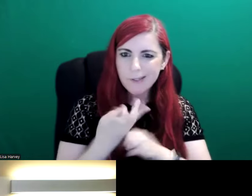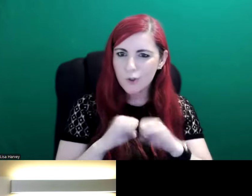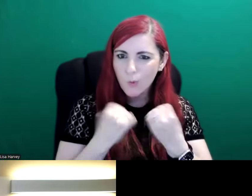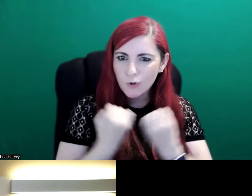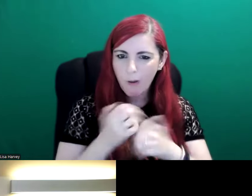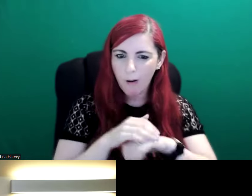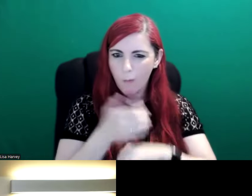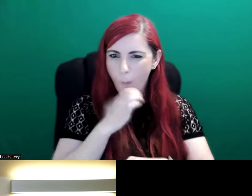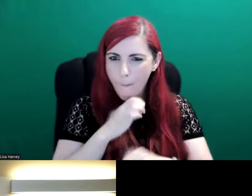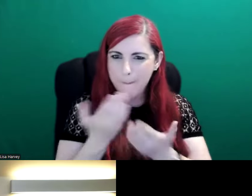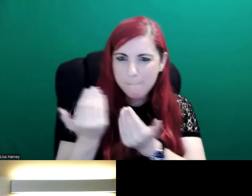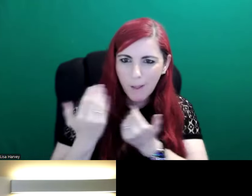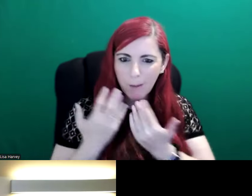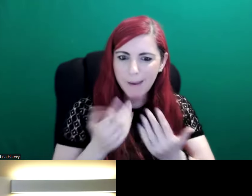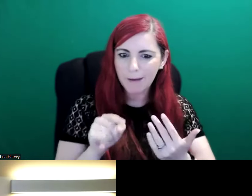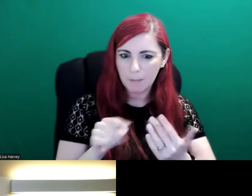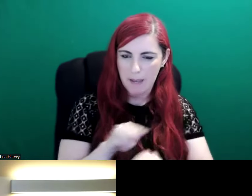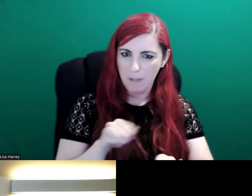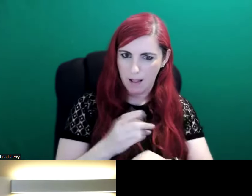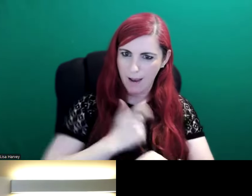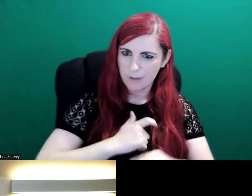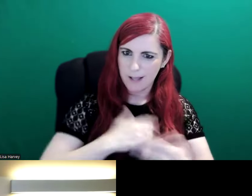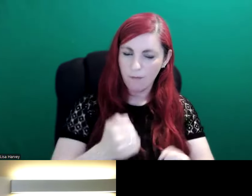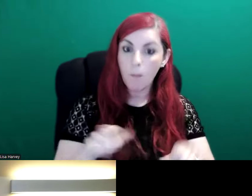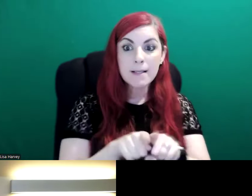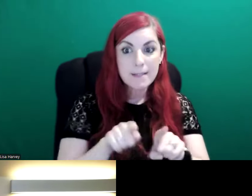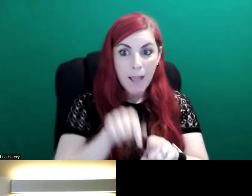in both cases, but they were also organizers and doers. So they were radical